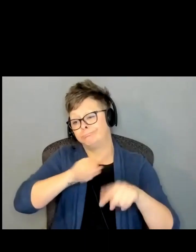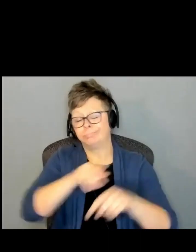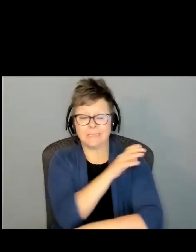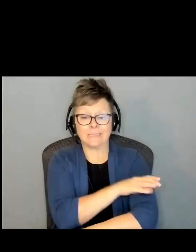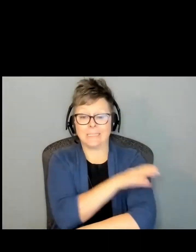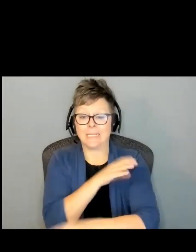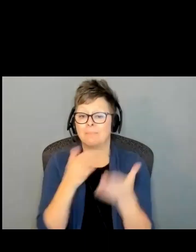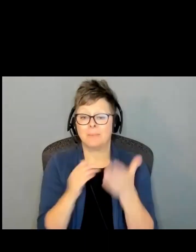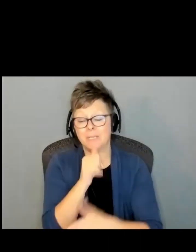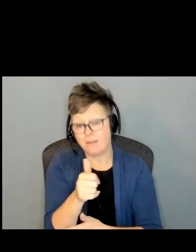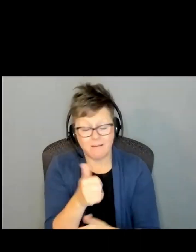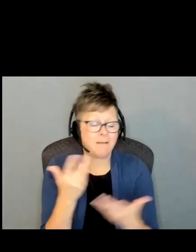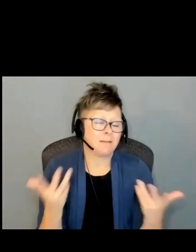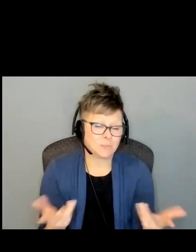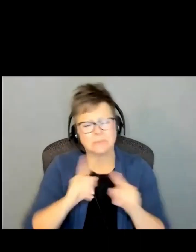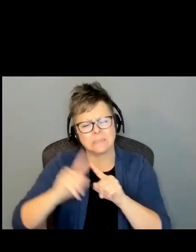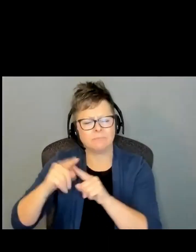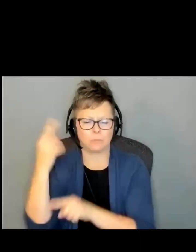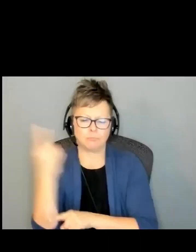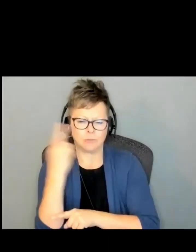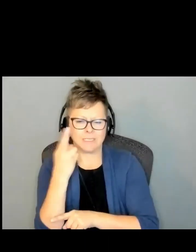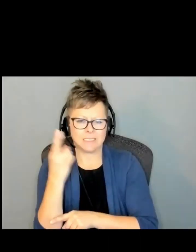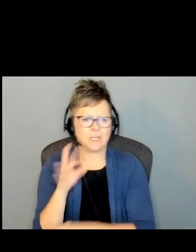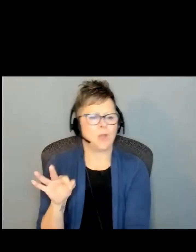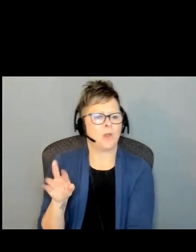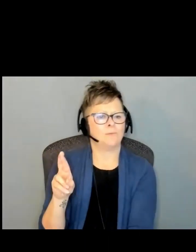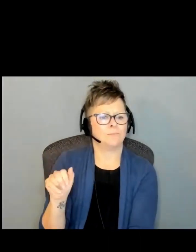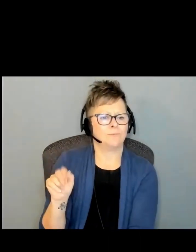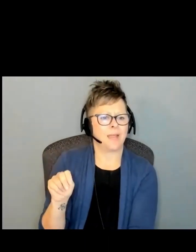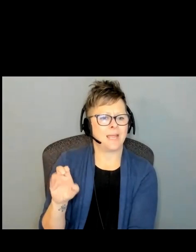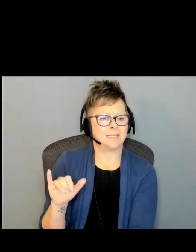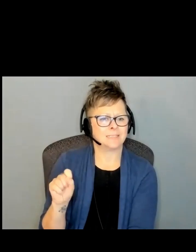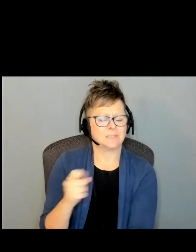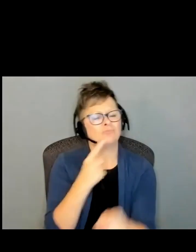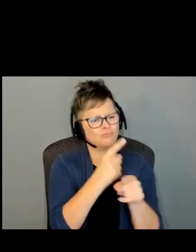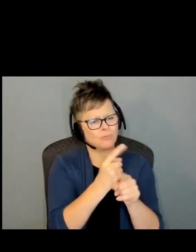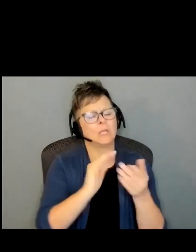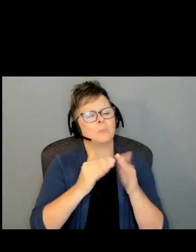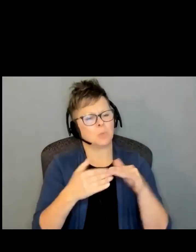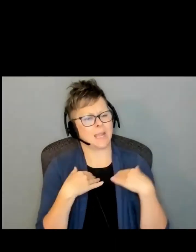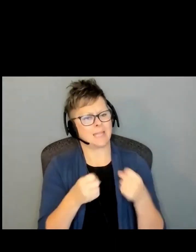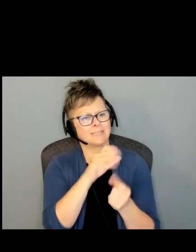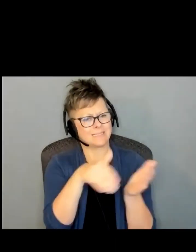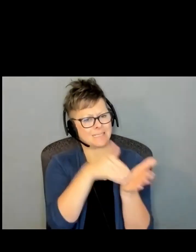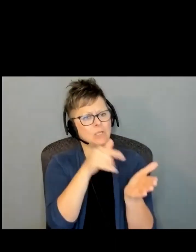And so I do think Francis, yes, community health centers I think are a key to partner with.